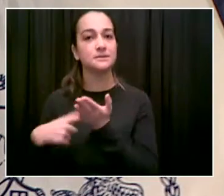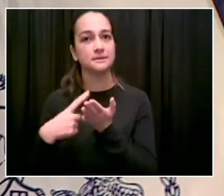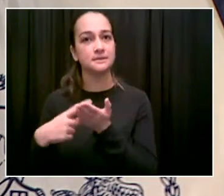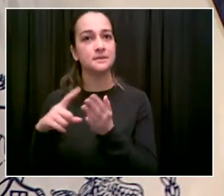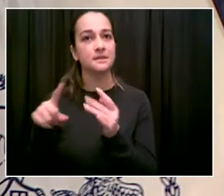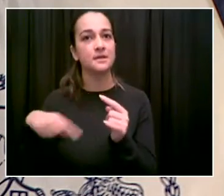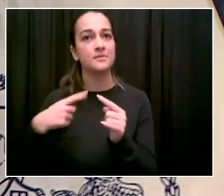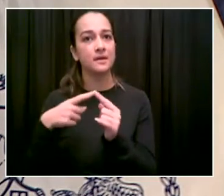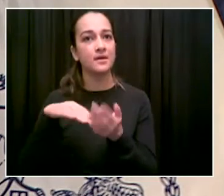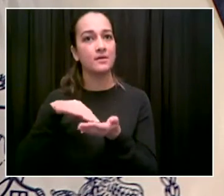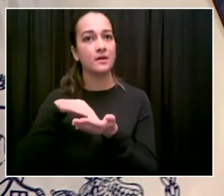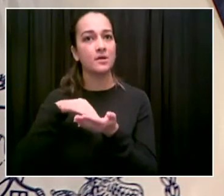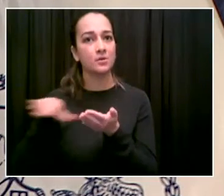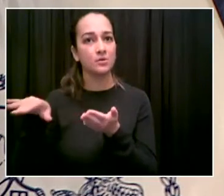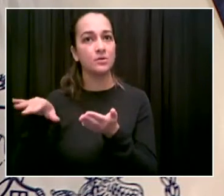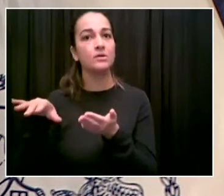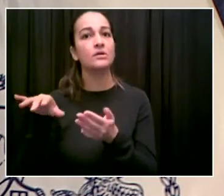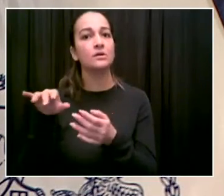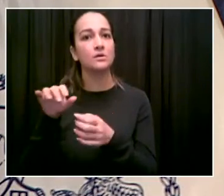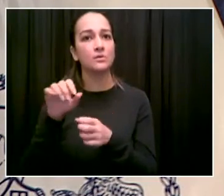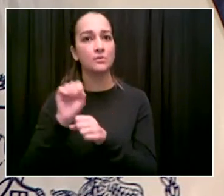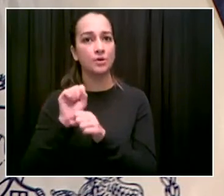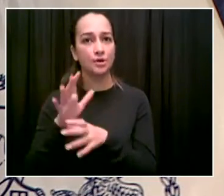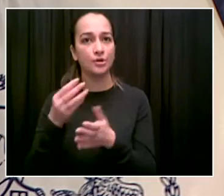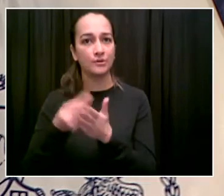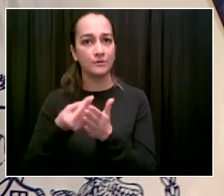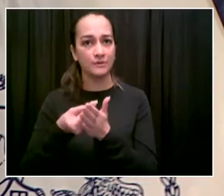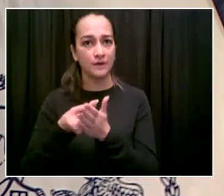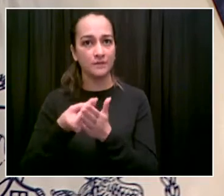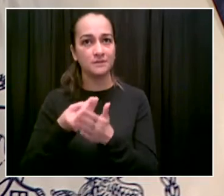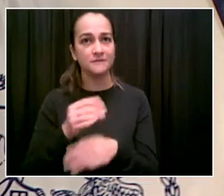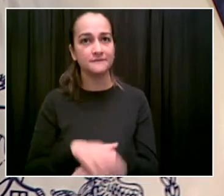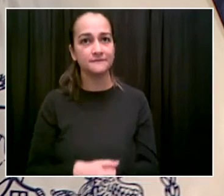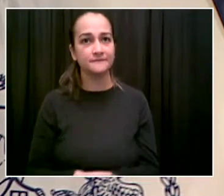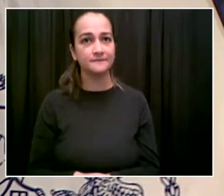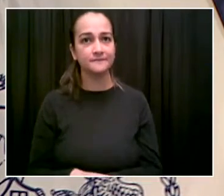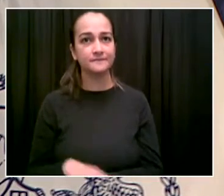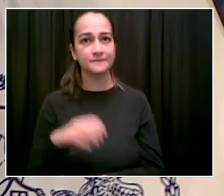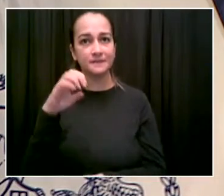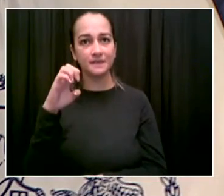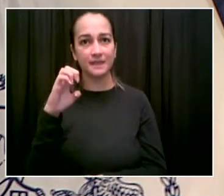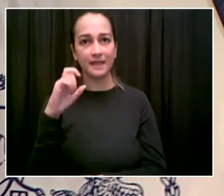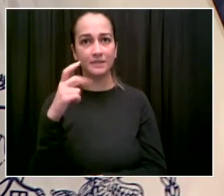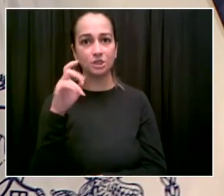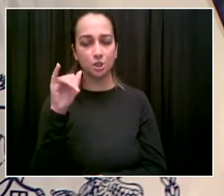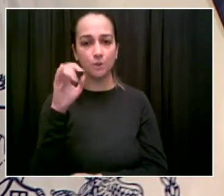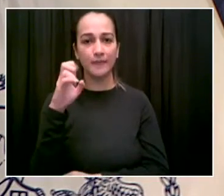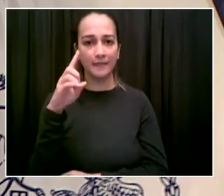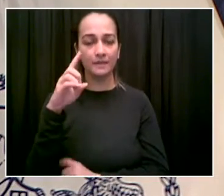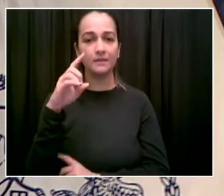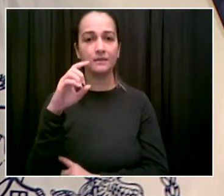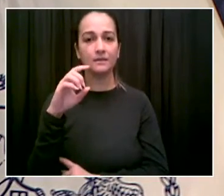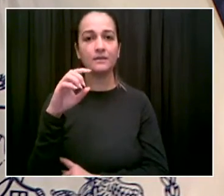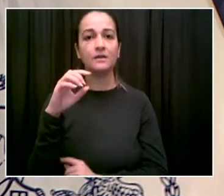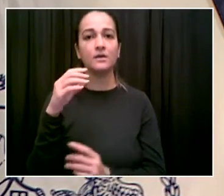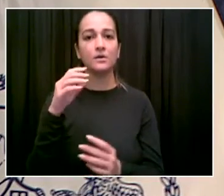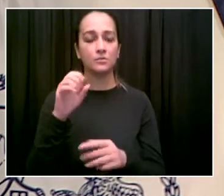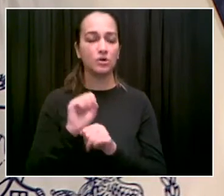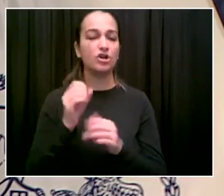ABOUTT HE EXCLUDED WORKERS FUND. THE SENOATR SAIDSH E THOUGHT THE CITY COULD REALLY EXPDIETE THE WORKER